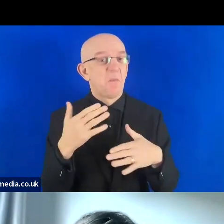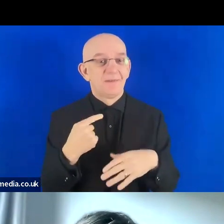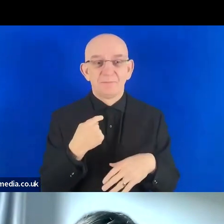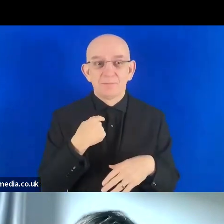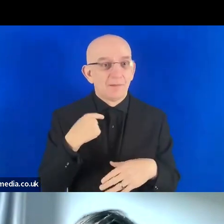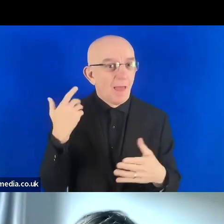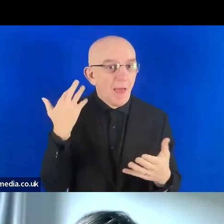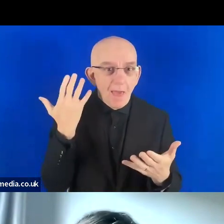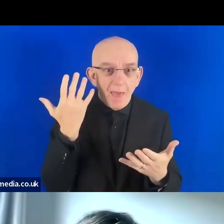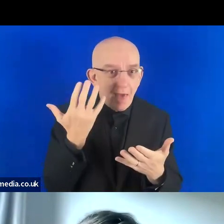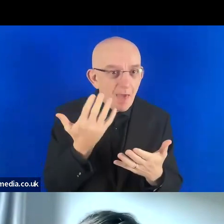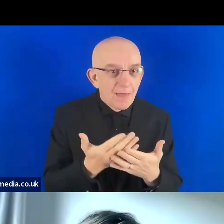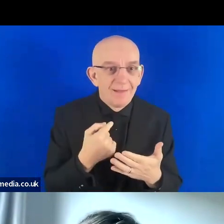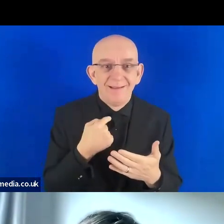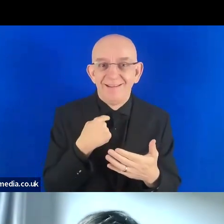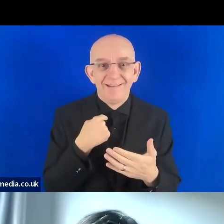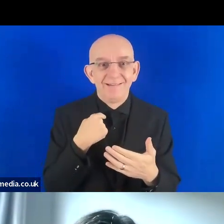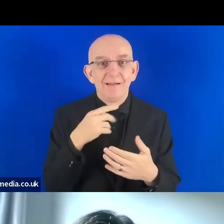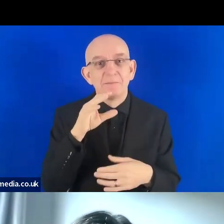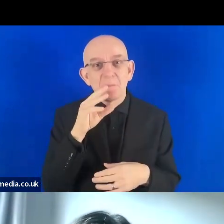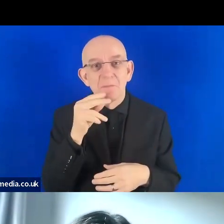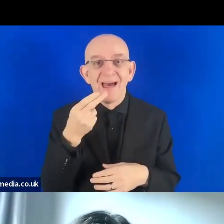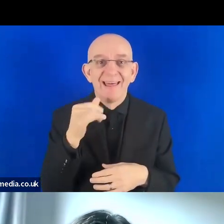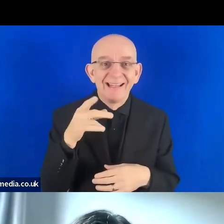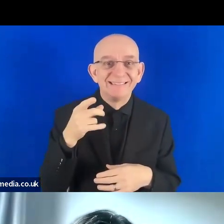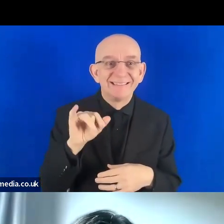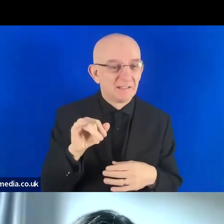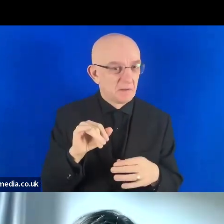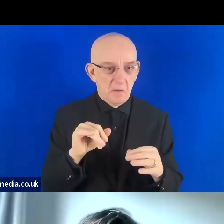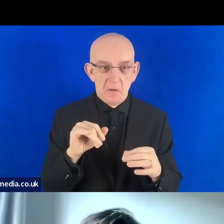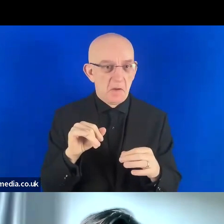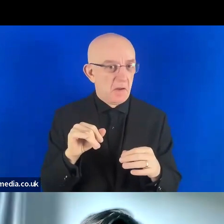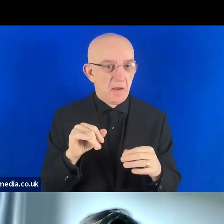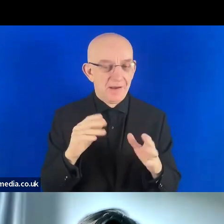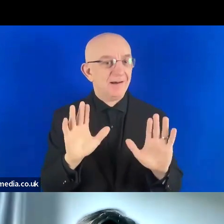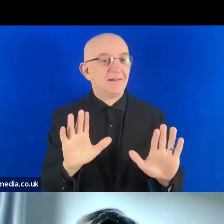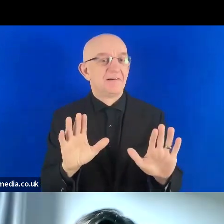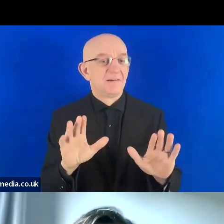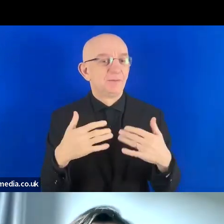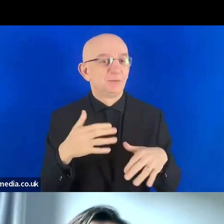Dania. But amazing goalkeeper. Amazing. It worked.